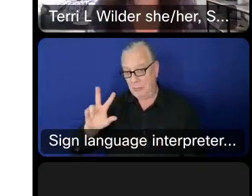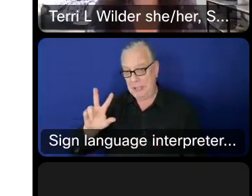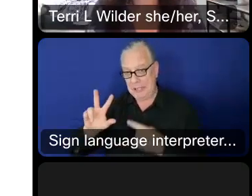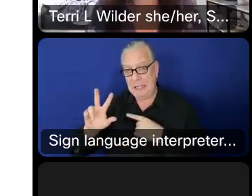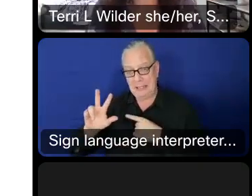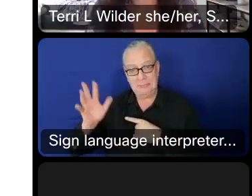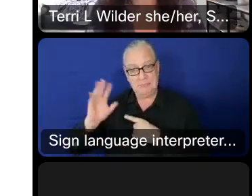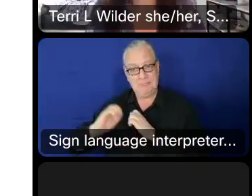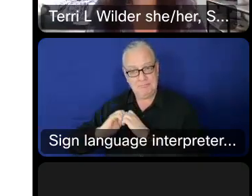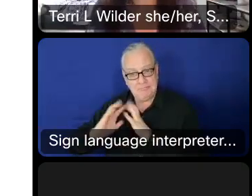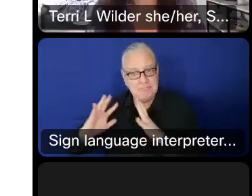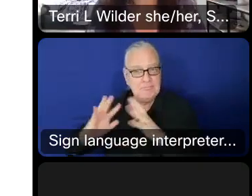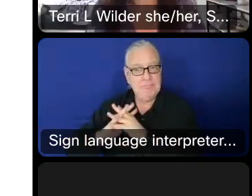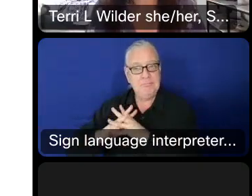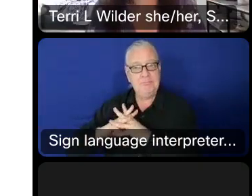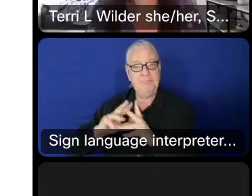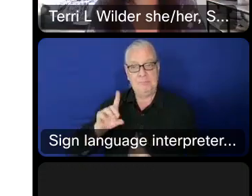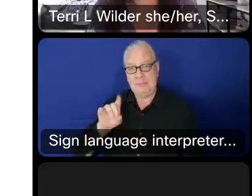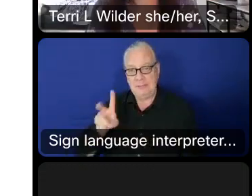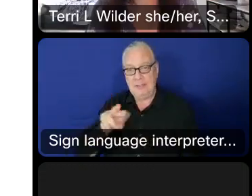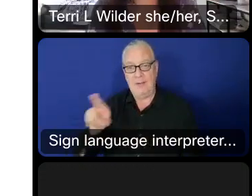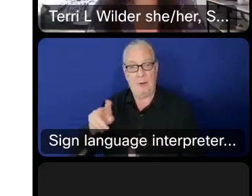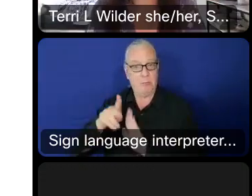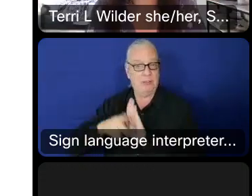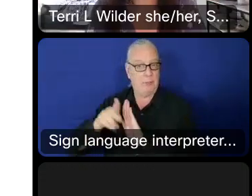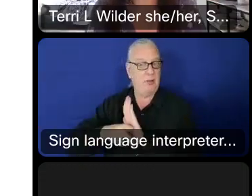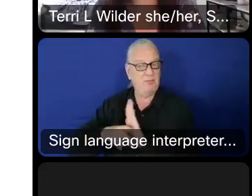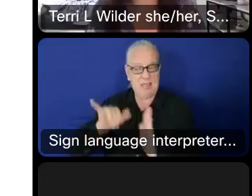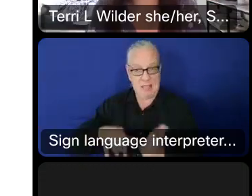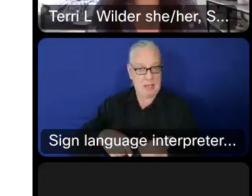of the Denver principles, which is a document that you can find